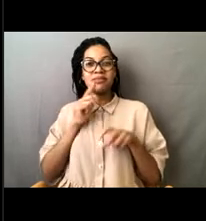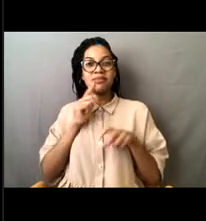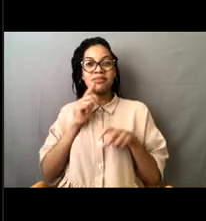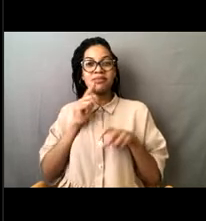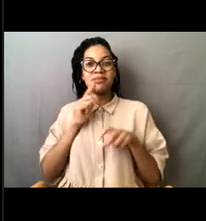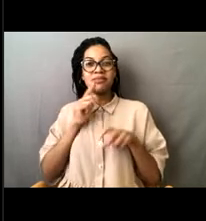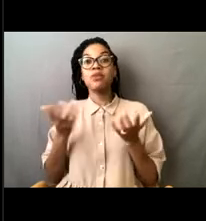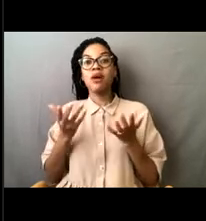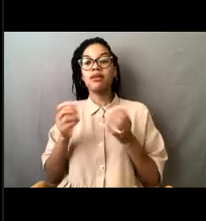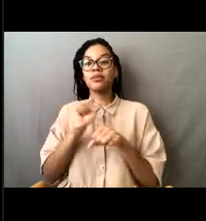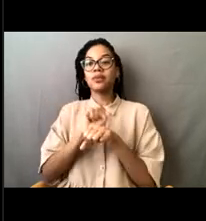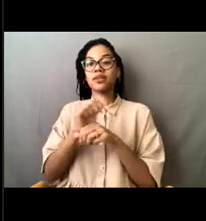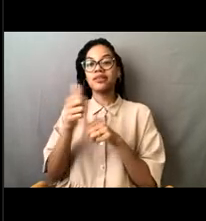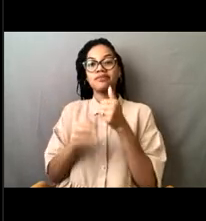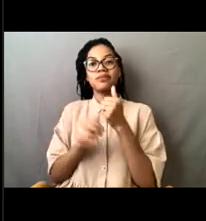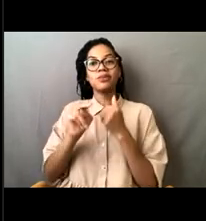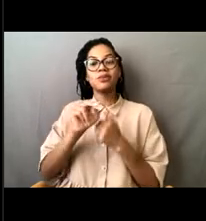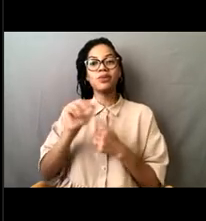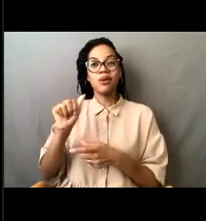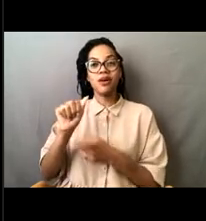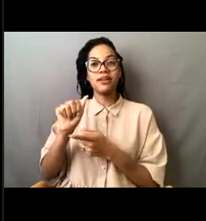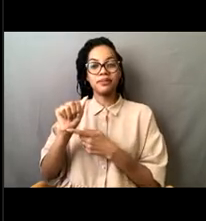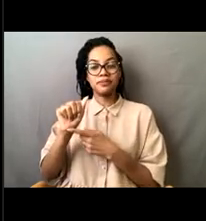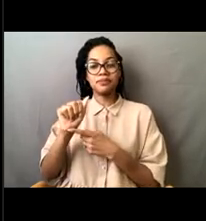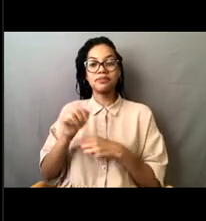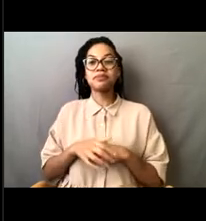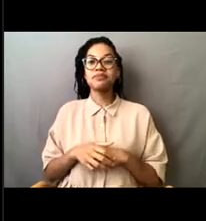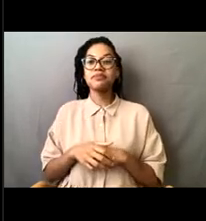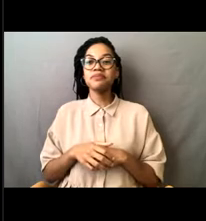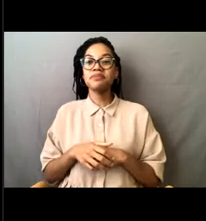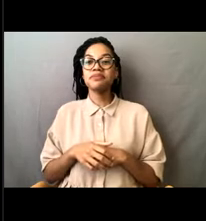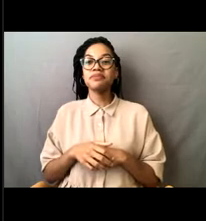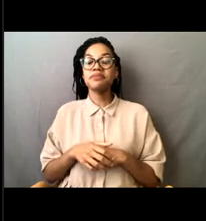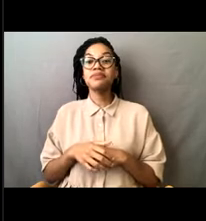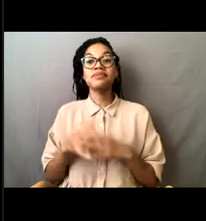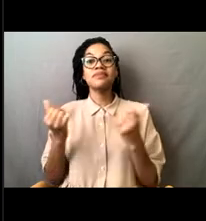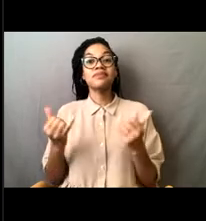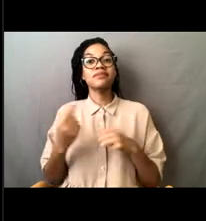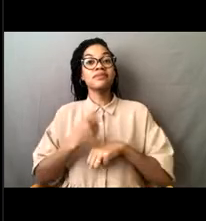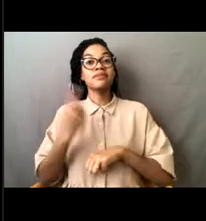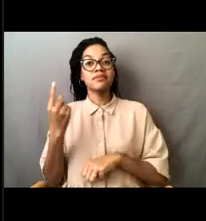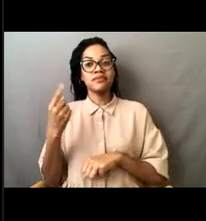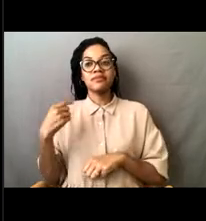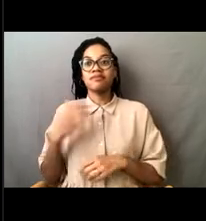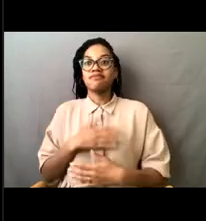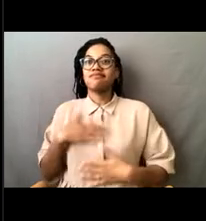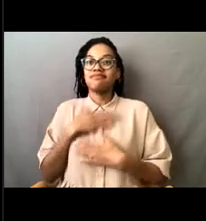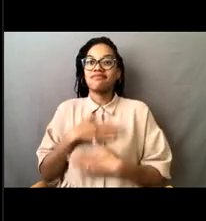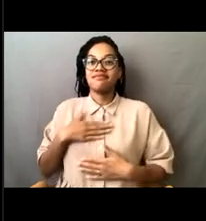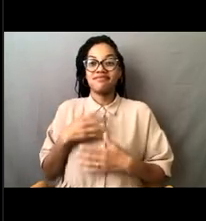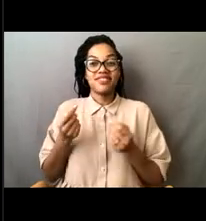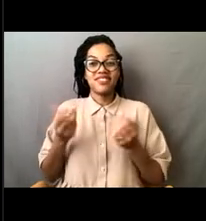is the National Oceanic and Atmospheric Administration. Now, today it is my pleasure to be introducing you